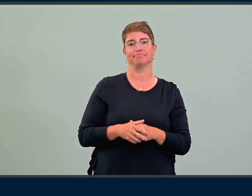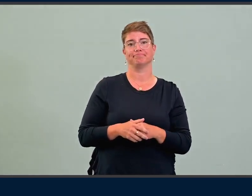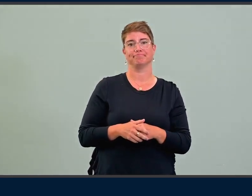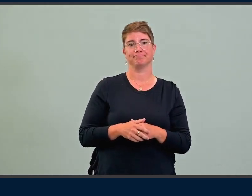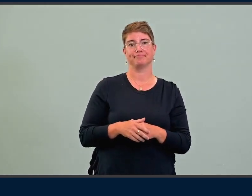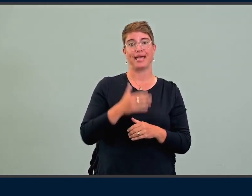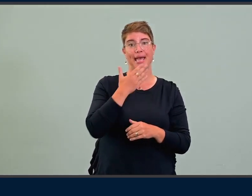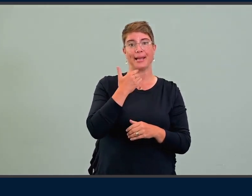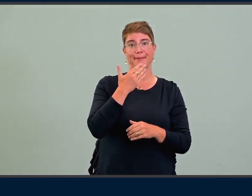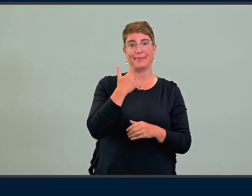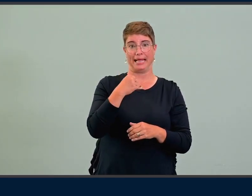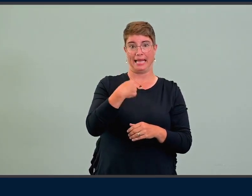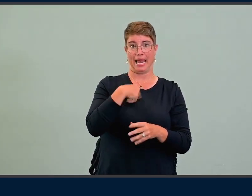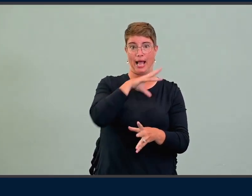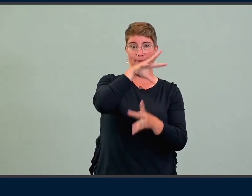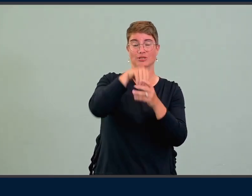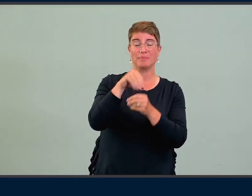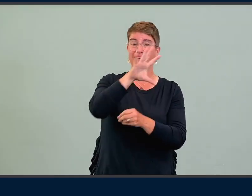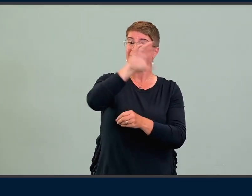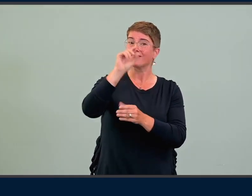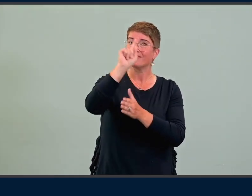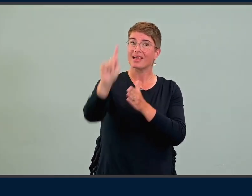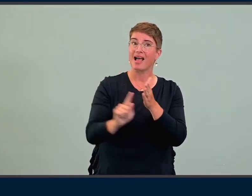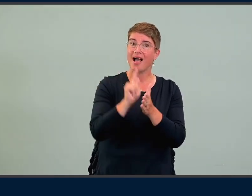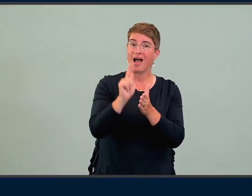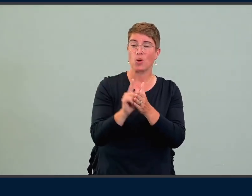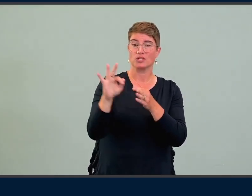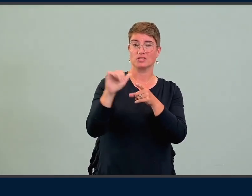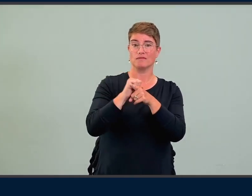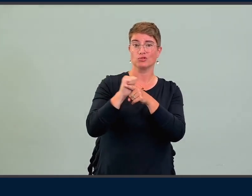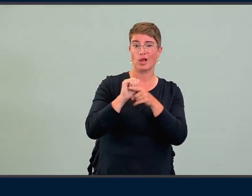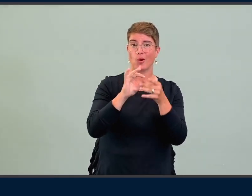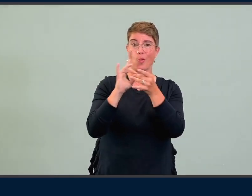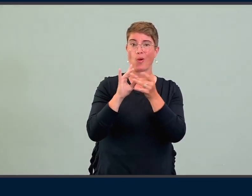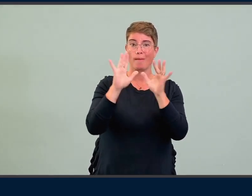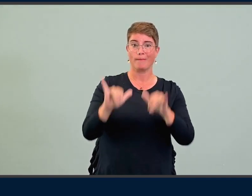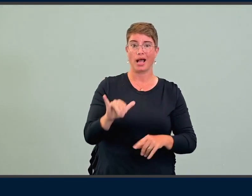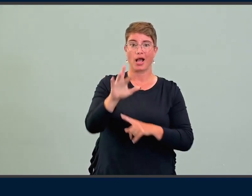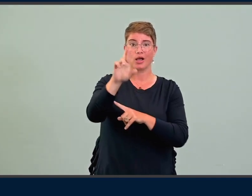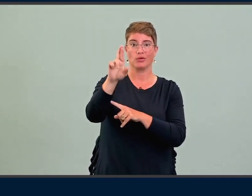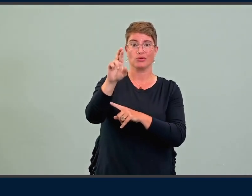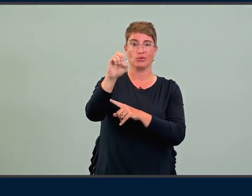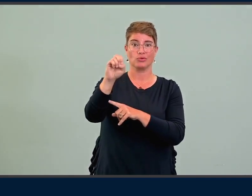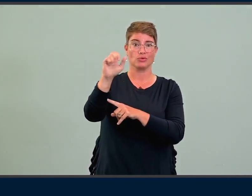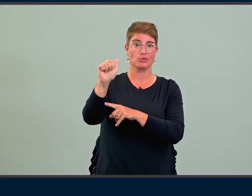Camille and I became certified by participating in 50 hours of training